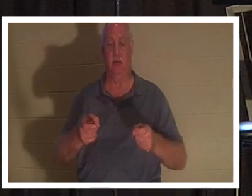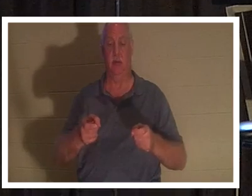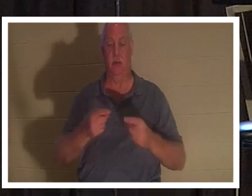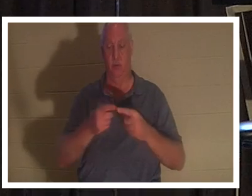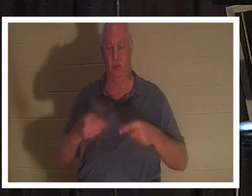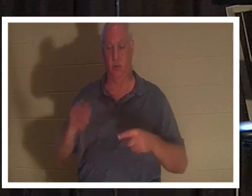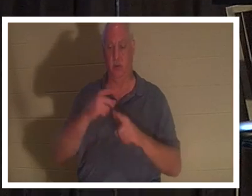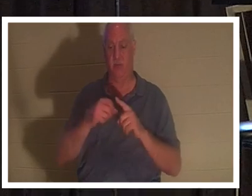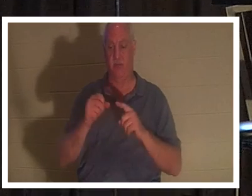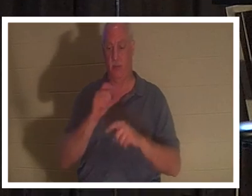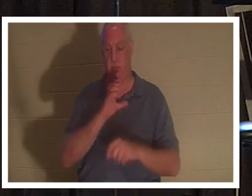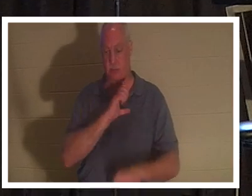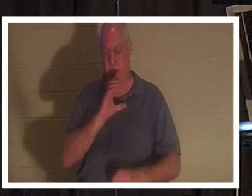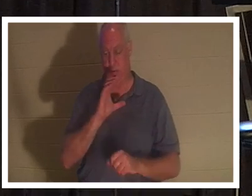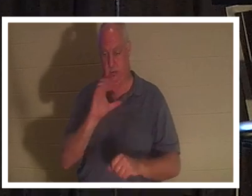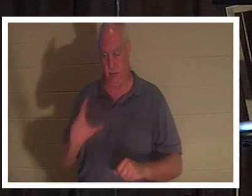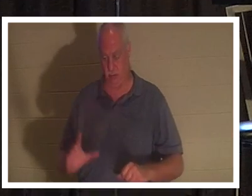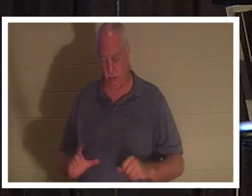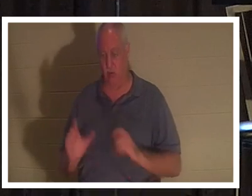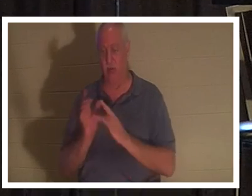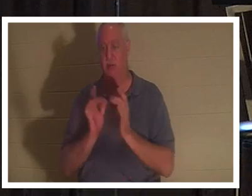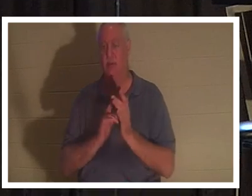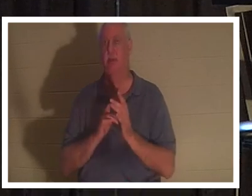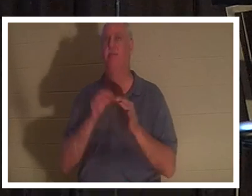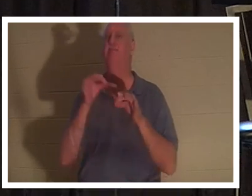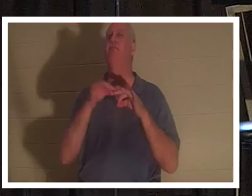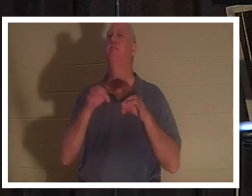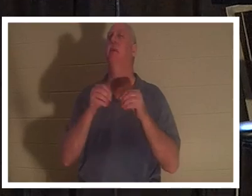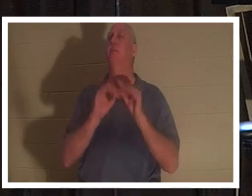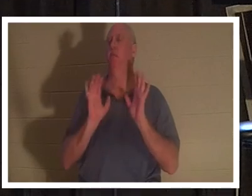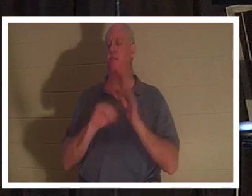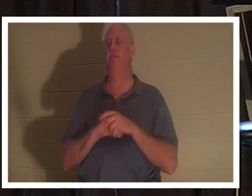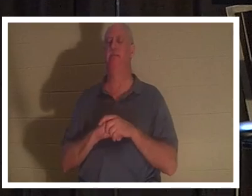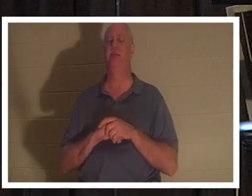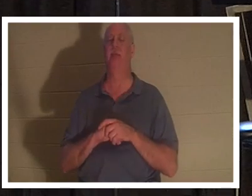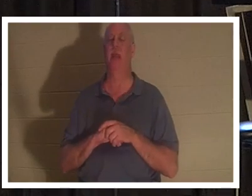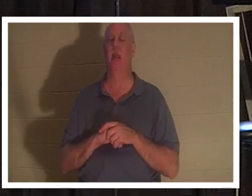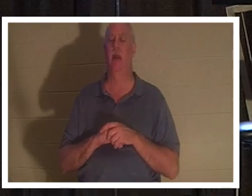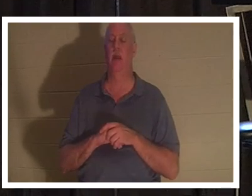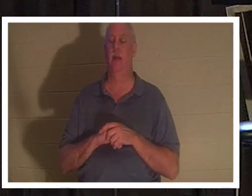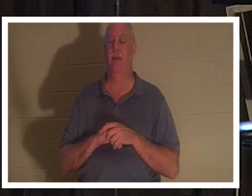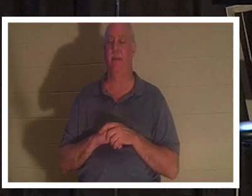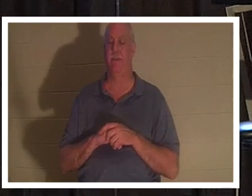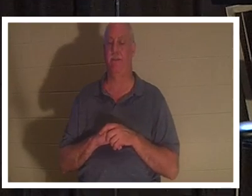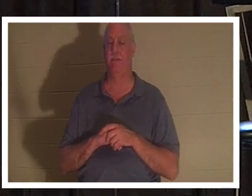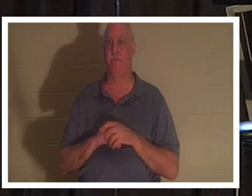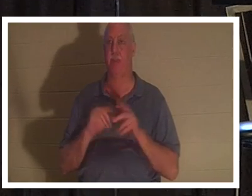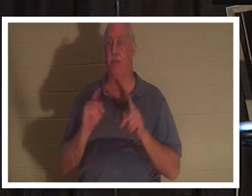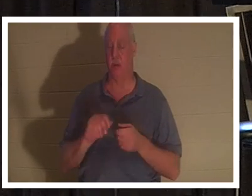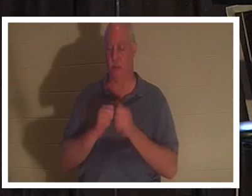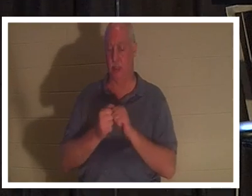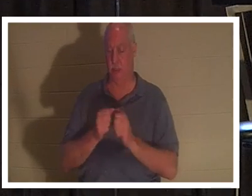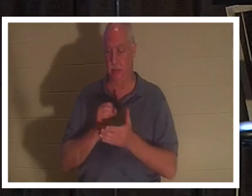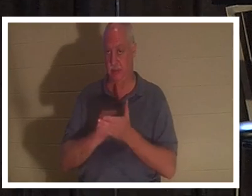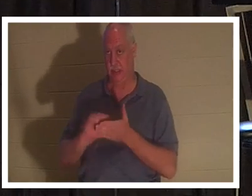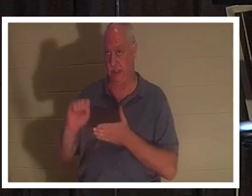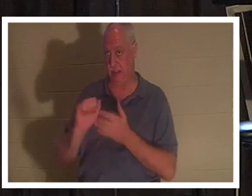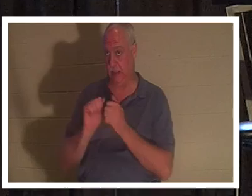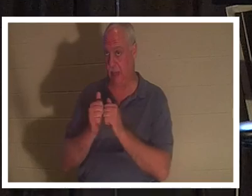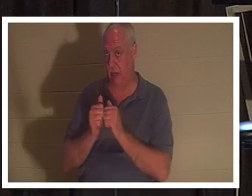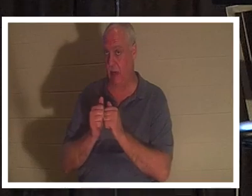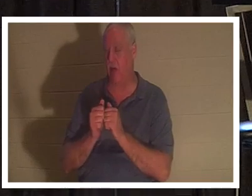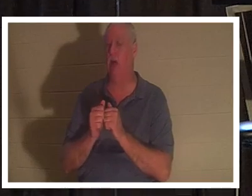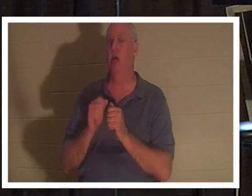Jesus. Let's explain that a little bit more fully. A person becomes a saint when he hears certain